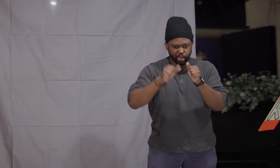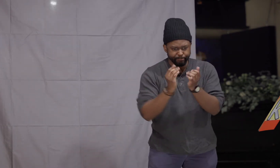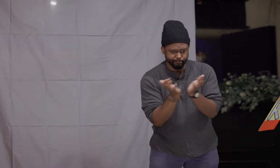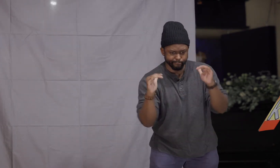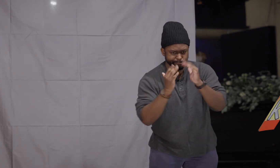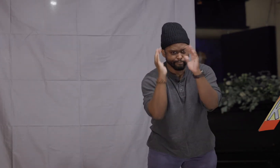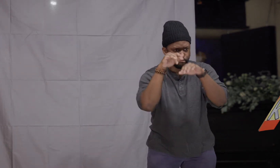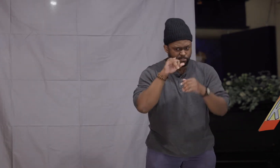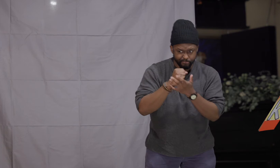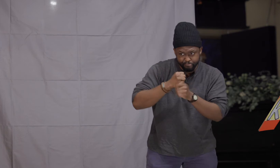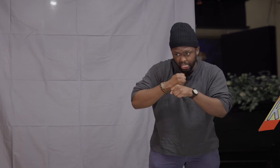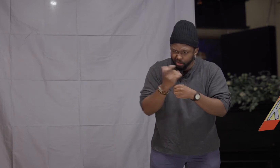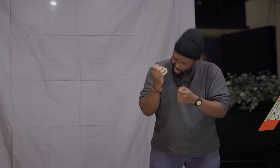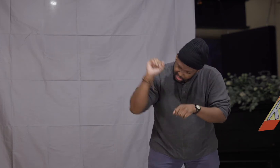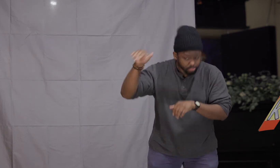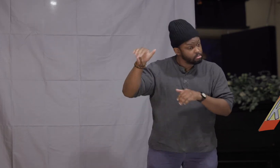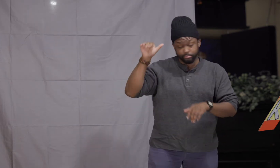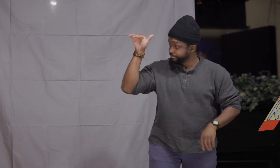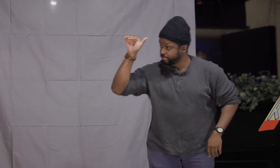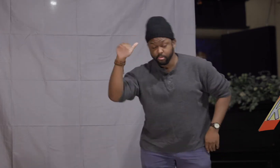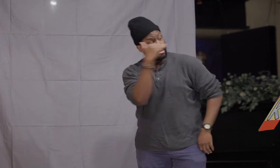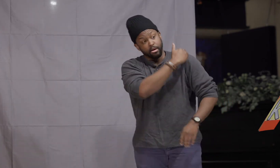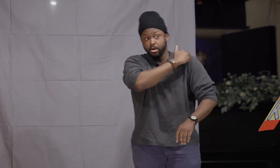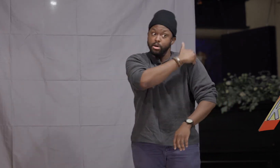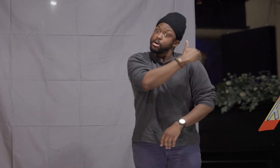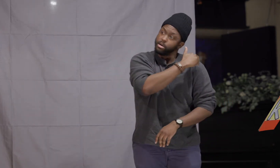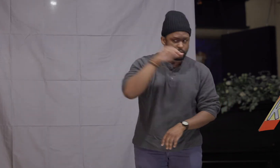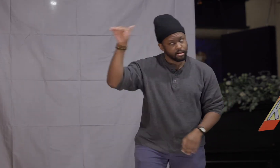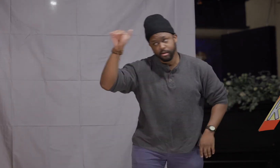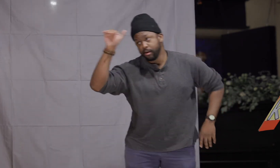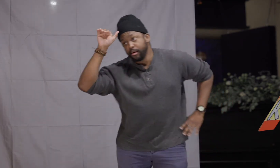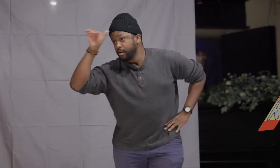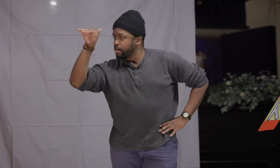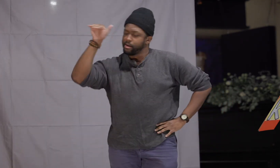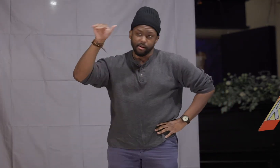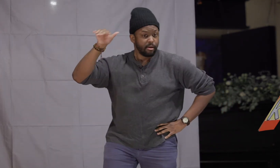that he relentlessly begged a local blacksmith to teach him the trade.